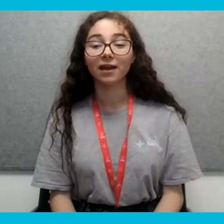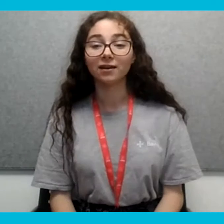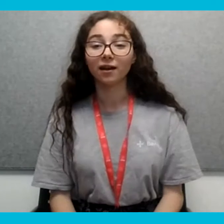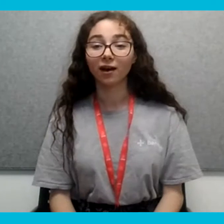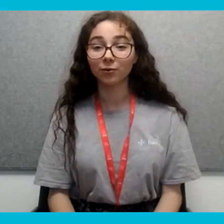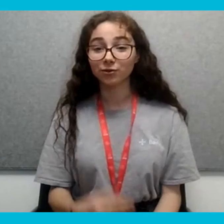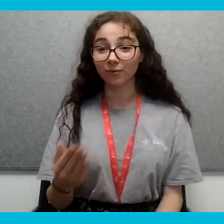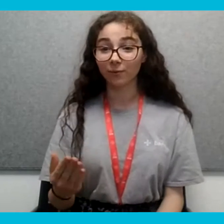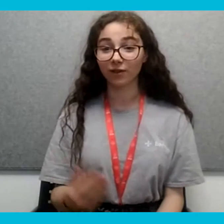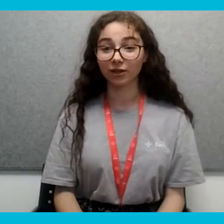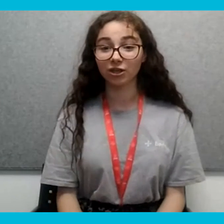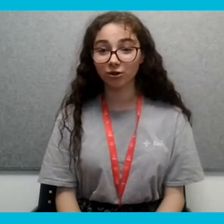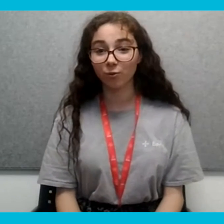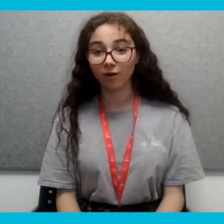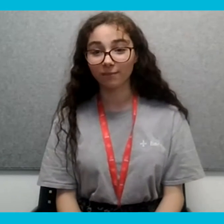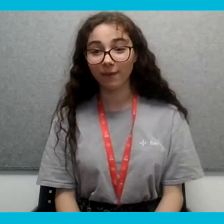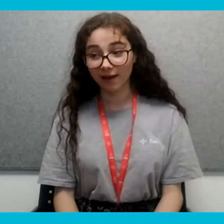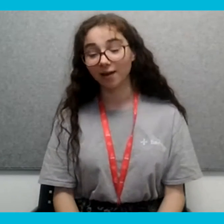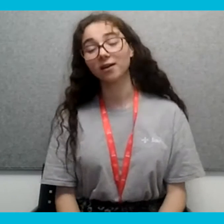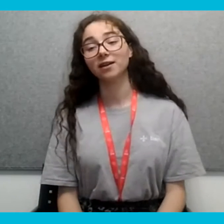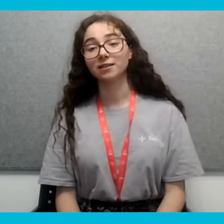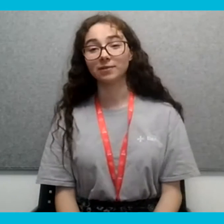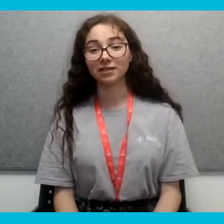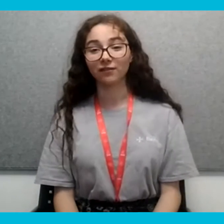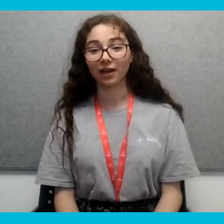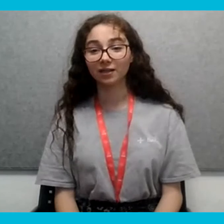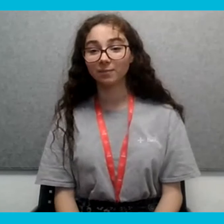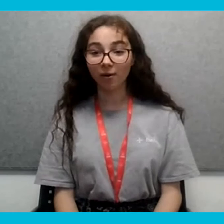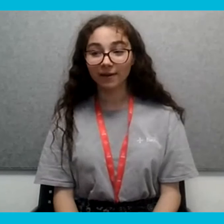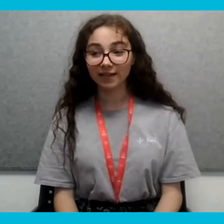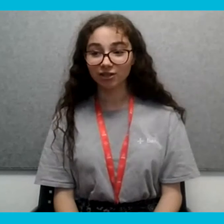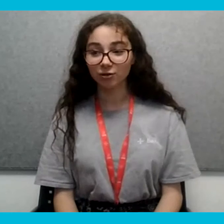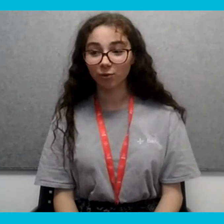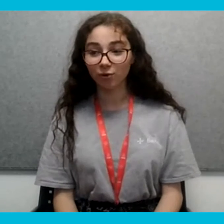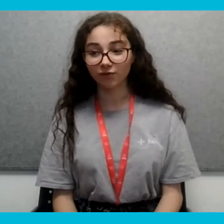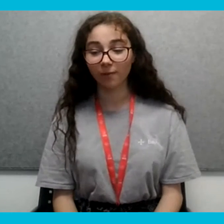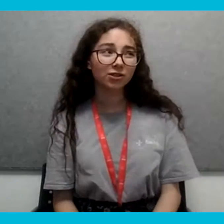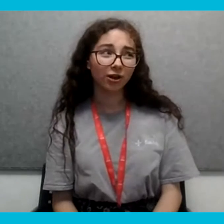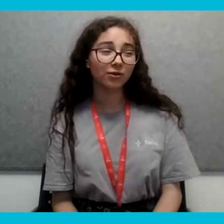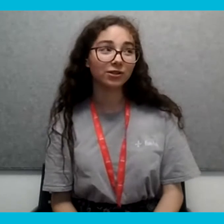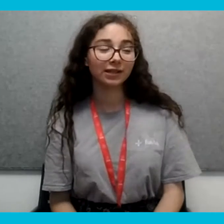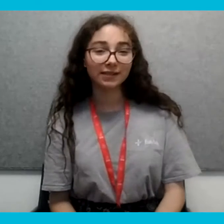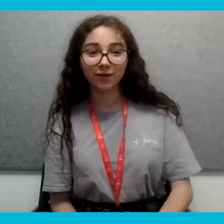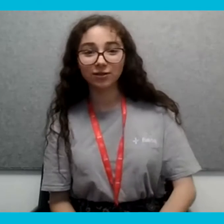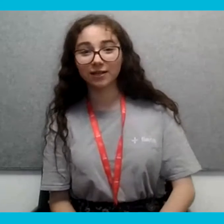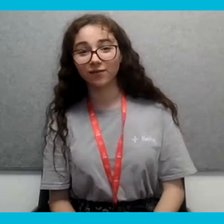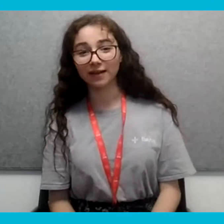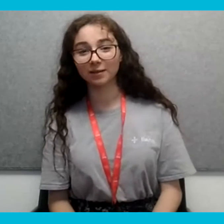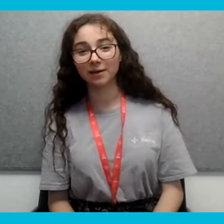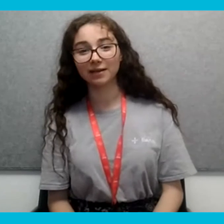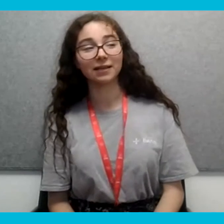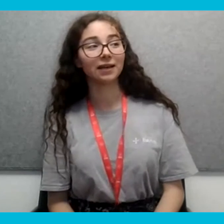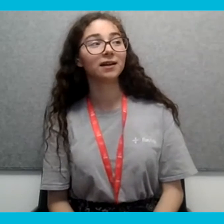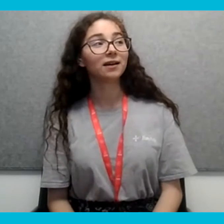And then I also won the Q1 Bayer specific experimentation awards. I showed integrity and flexibility by